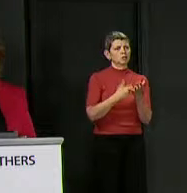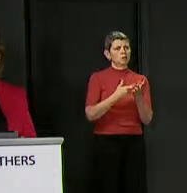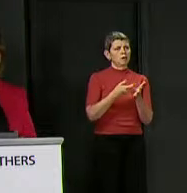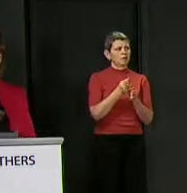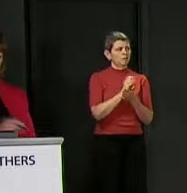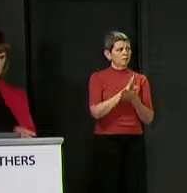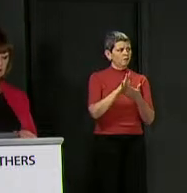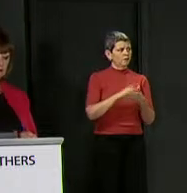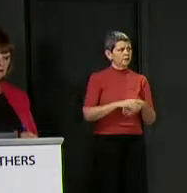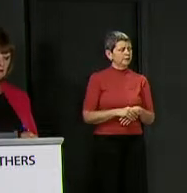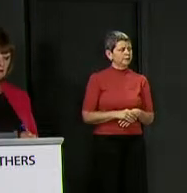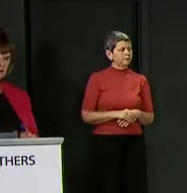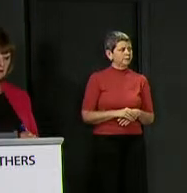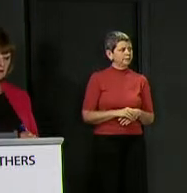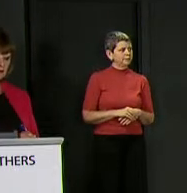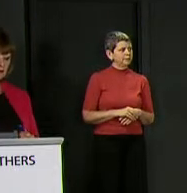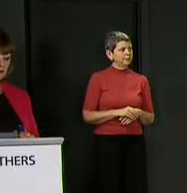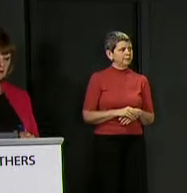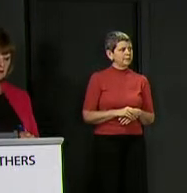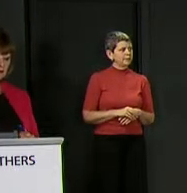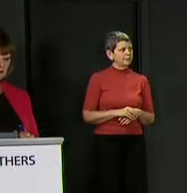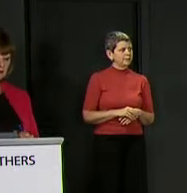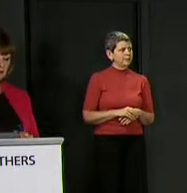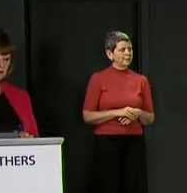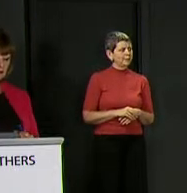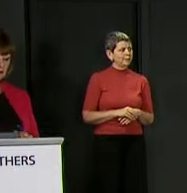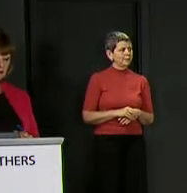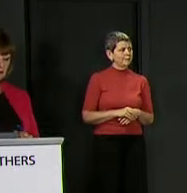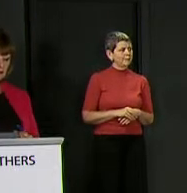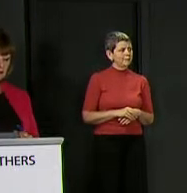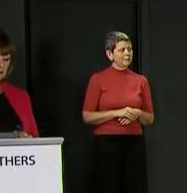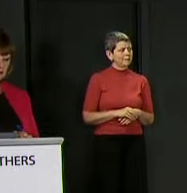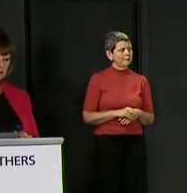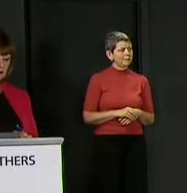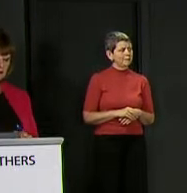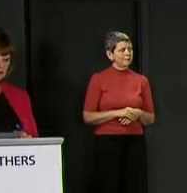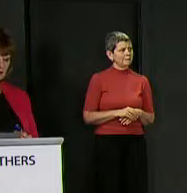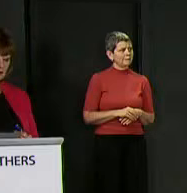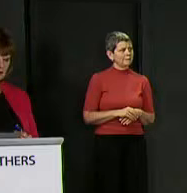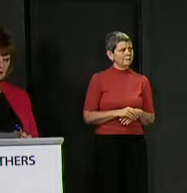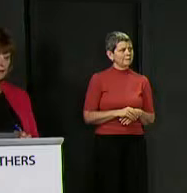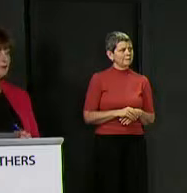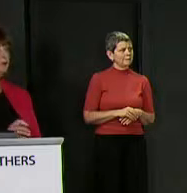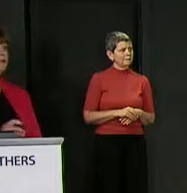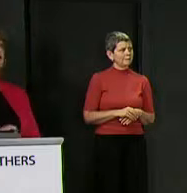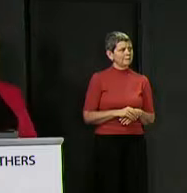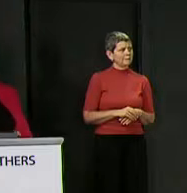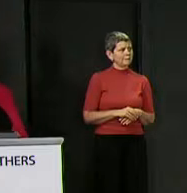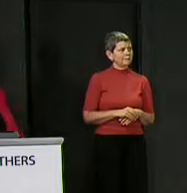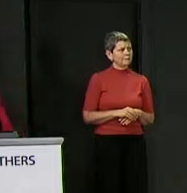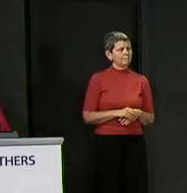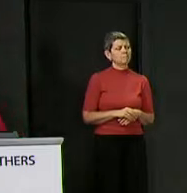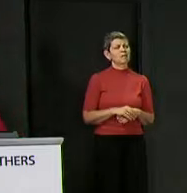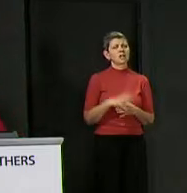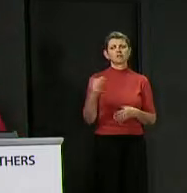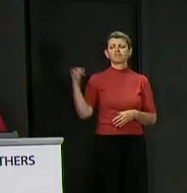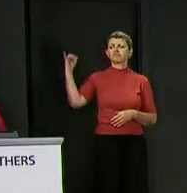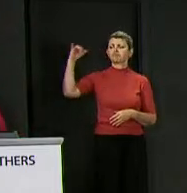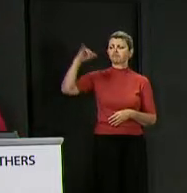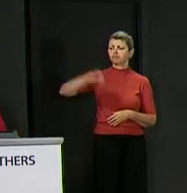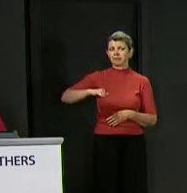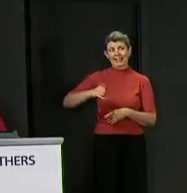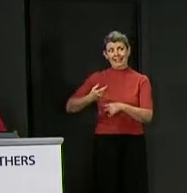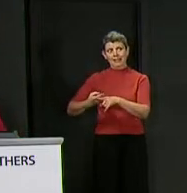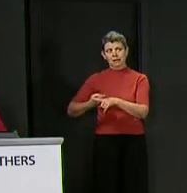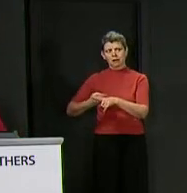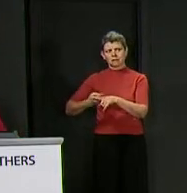Thank you very much First Minister. You were clear that people flying into airports may